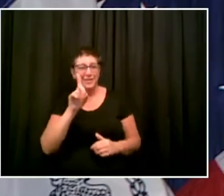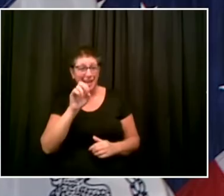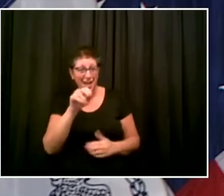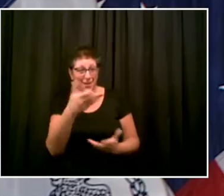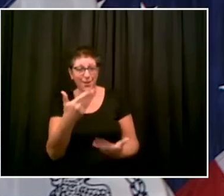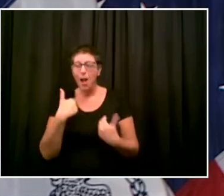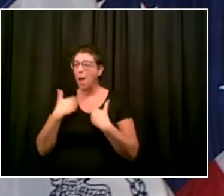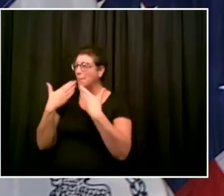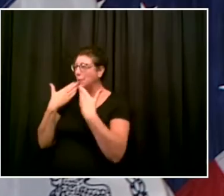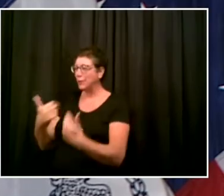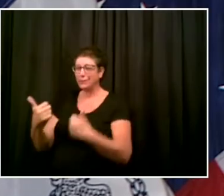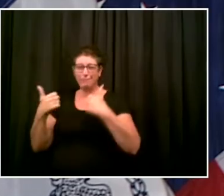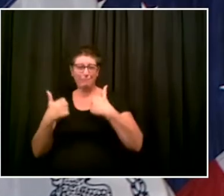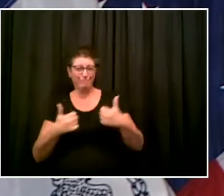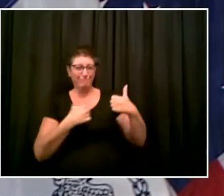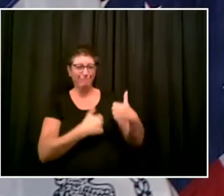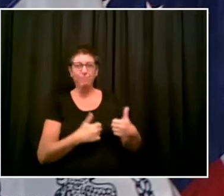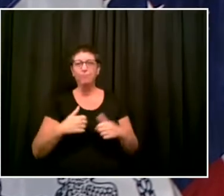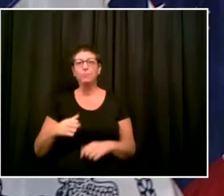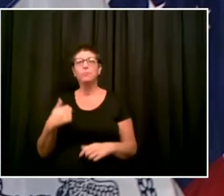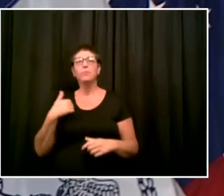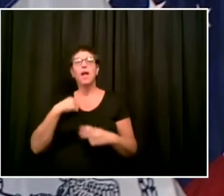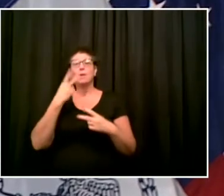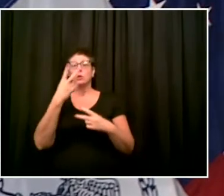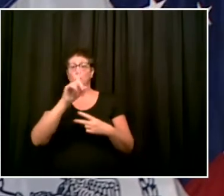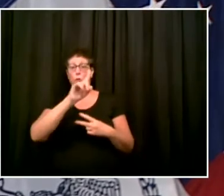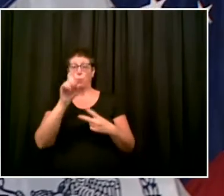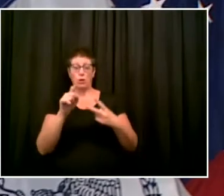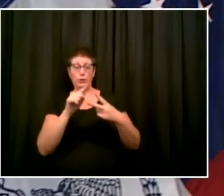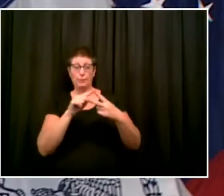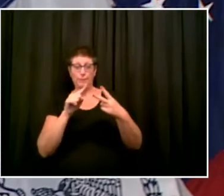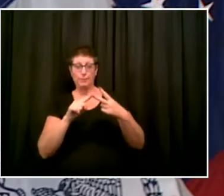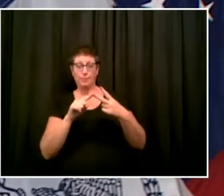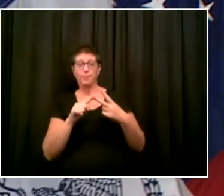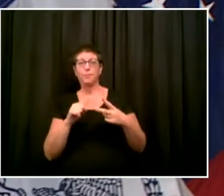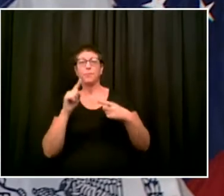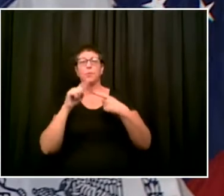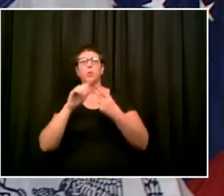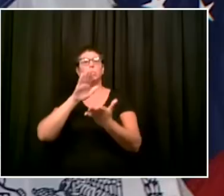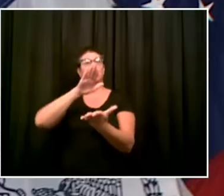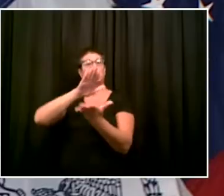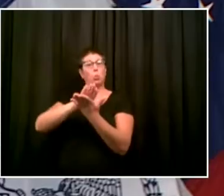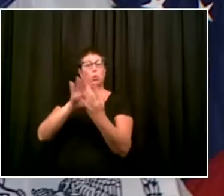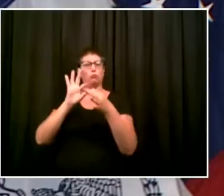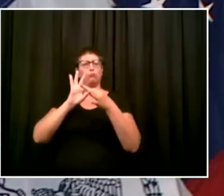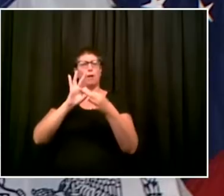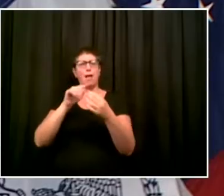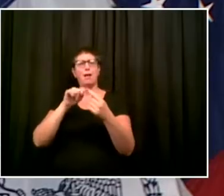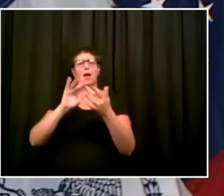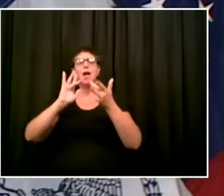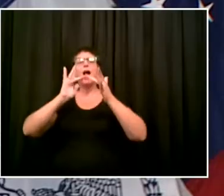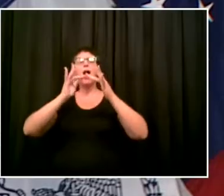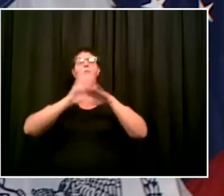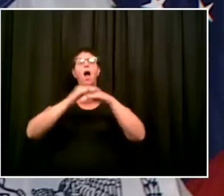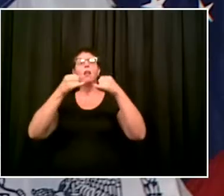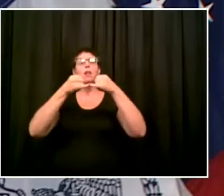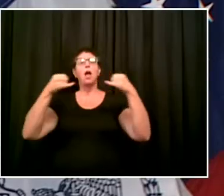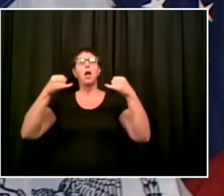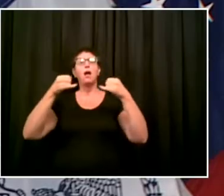GOOMOD RNG IN MORAY, THANK YOU FOR TAKING MY QUESTION. HOW ARE YOU DOING DAN? GOOD THANK YOU.